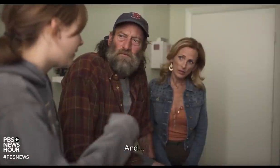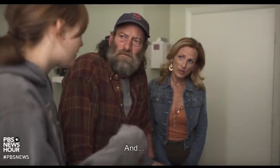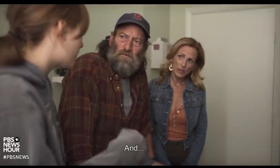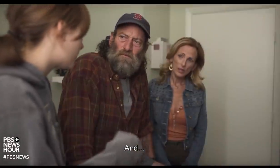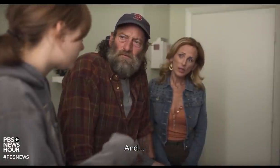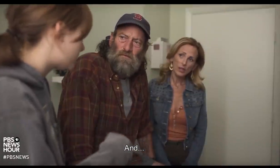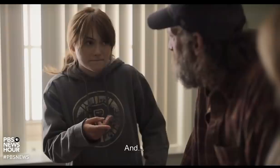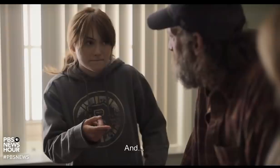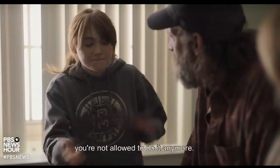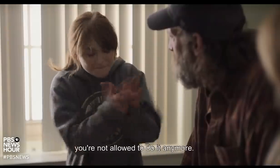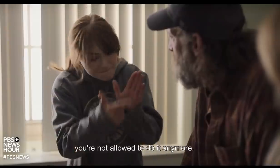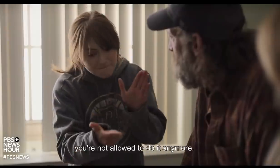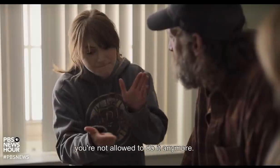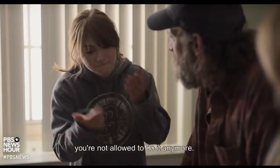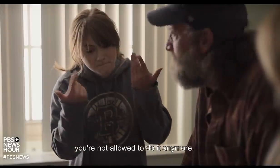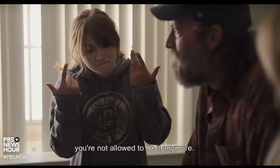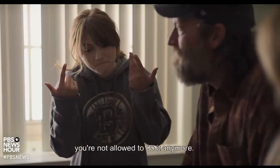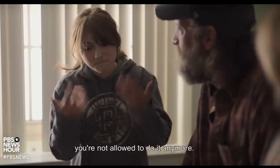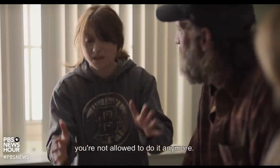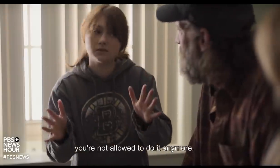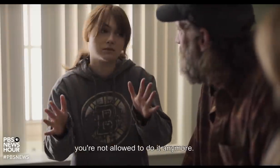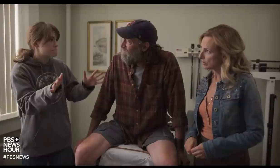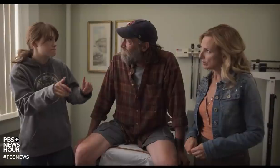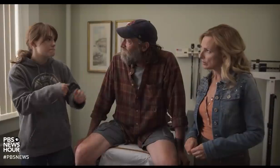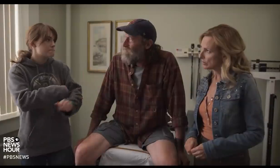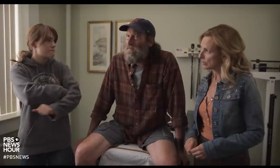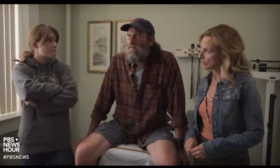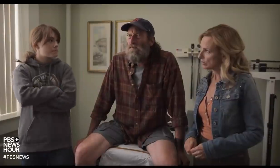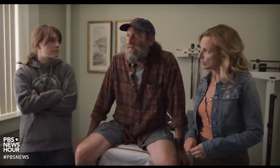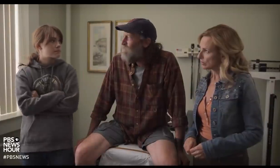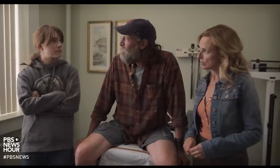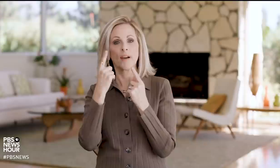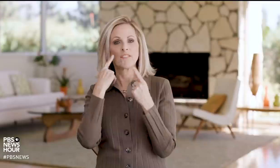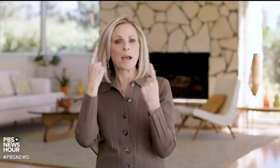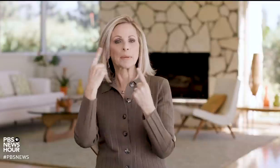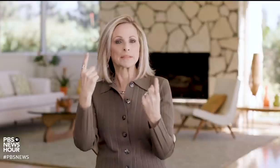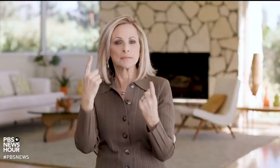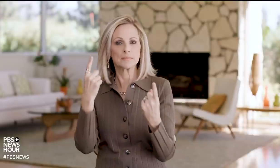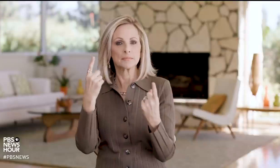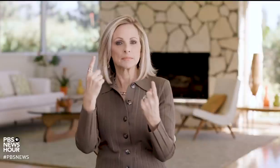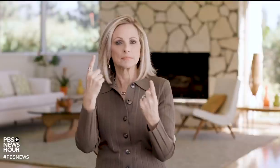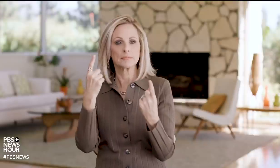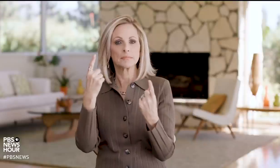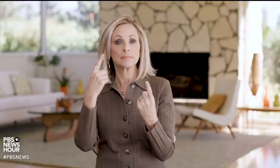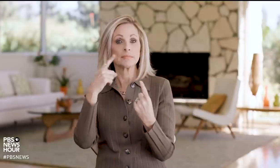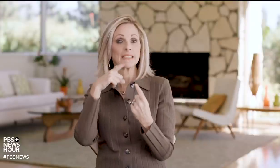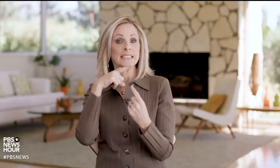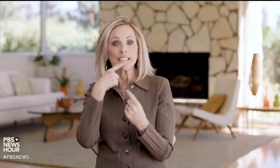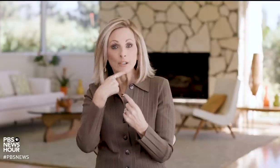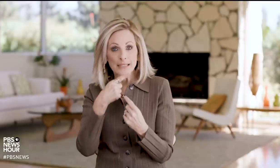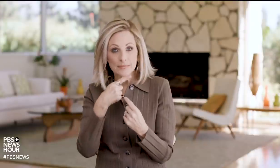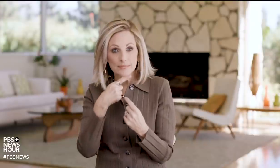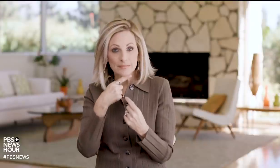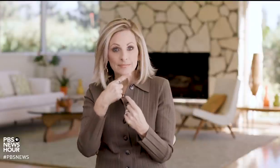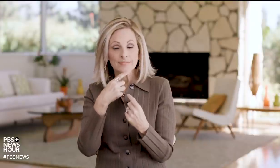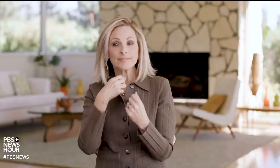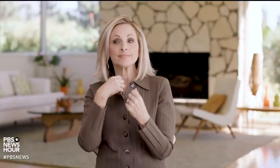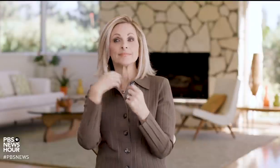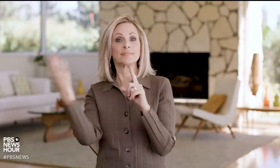Qazzaz character, Frank with someone Famous. Hearing